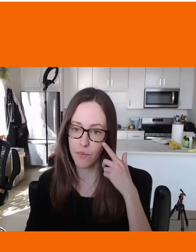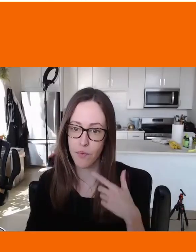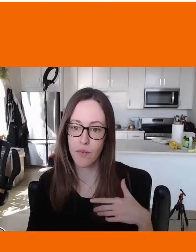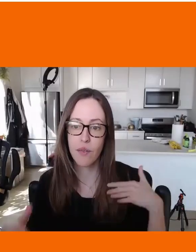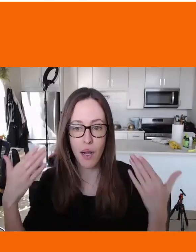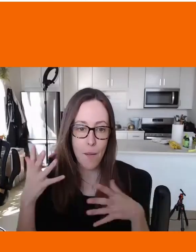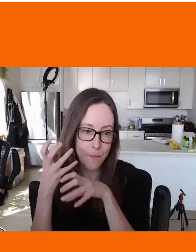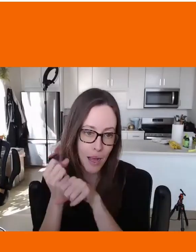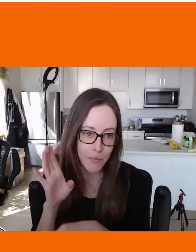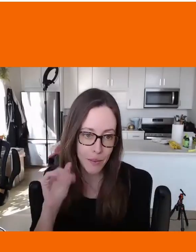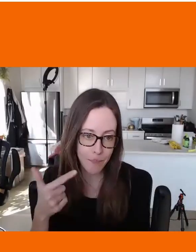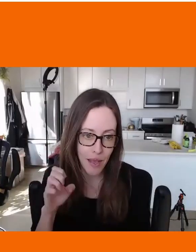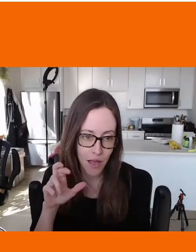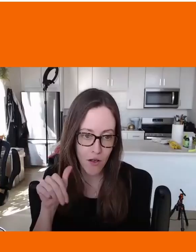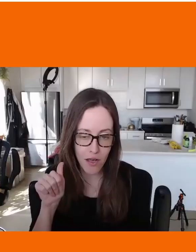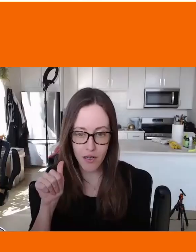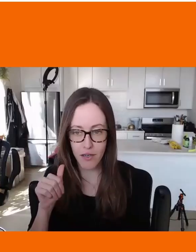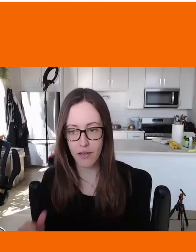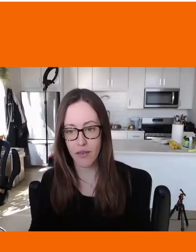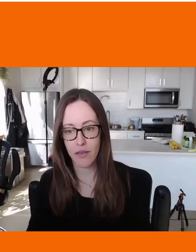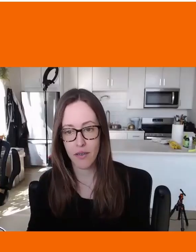And now we reach my piping bag era.